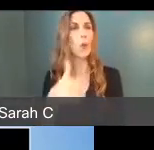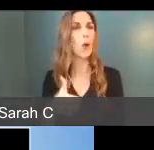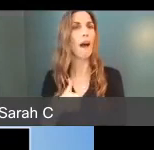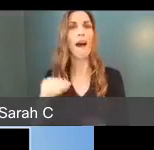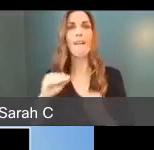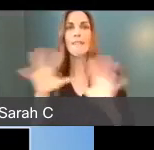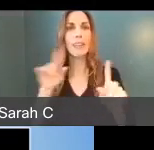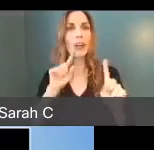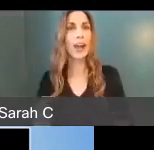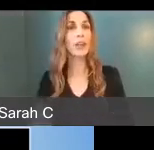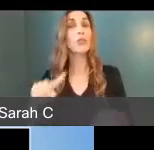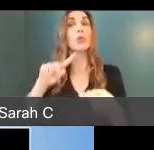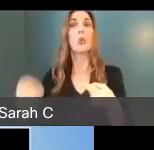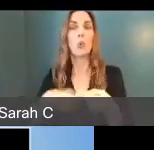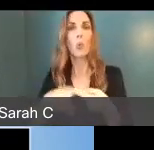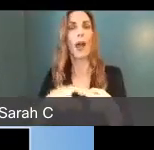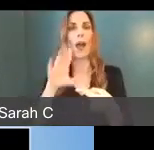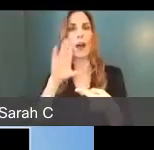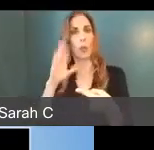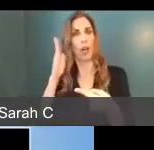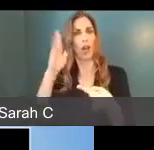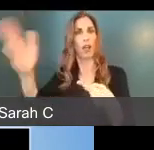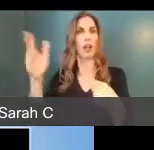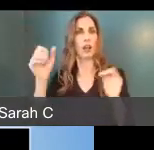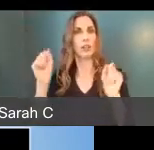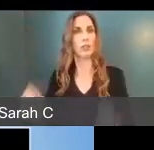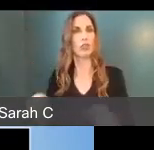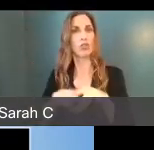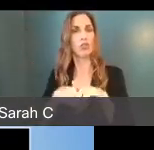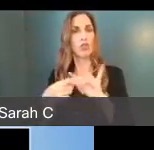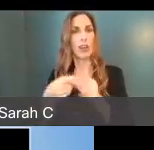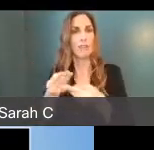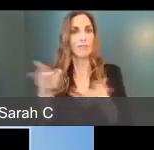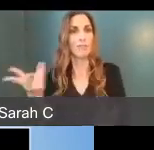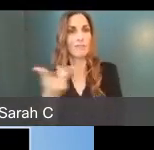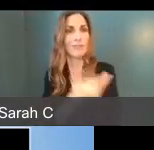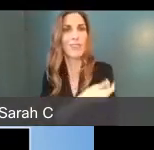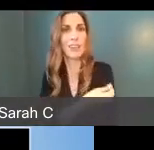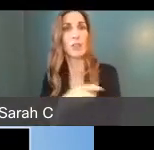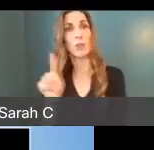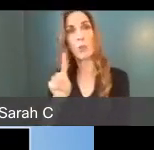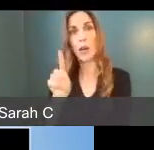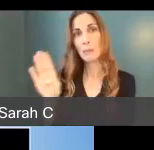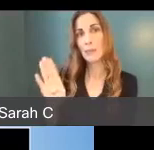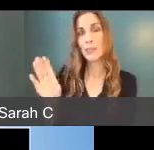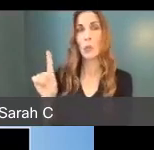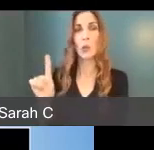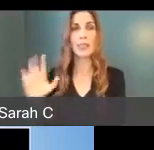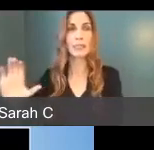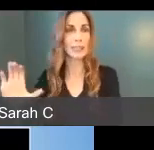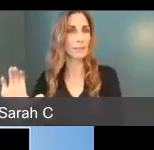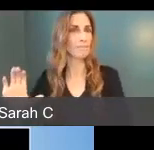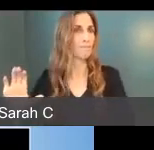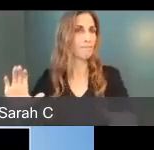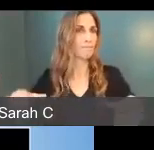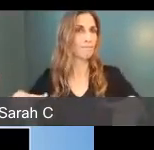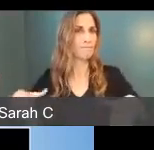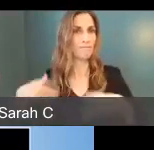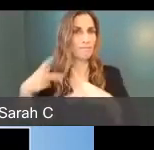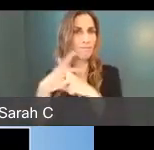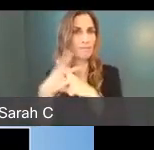vaccinating people in Phases 1B and 1C but as quickly as we can we will. So that's why we're